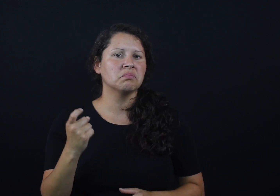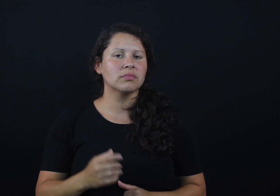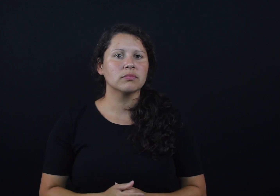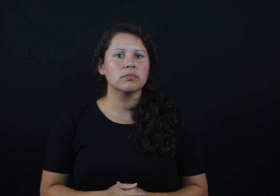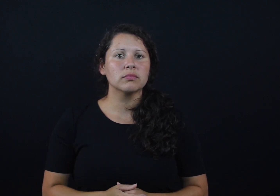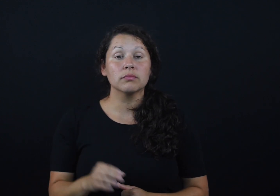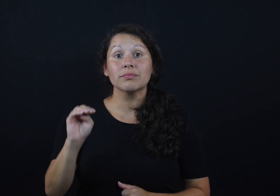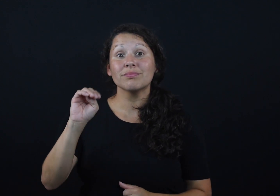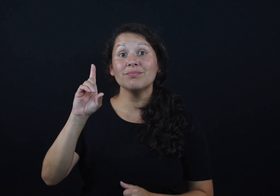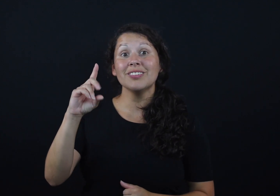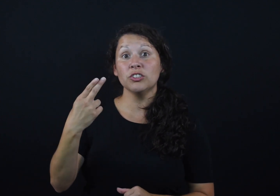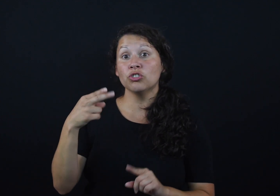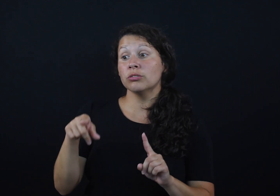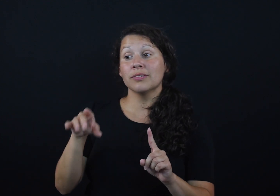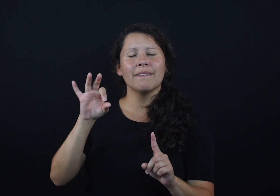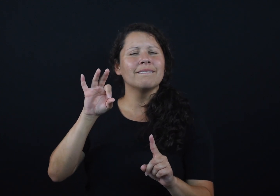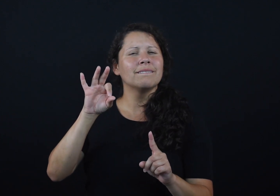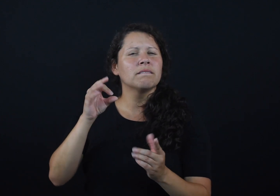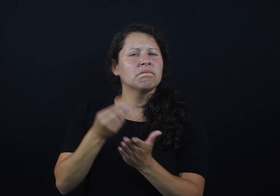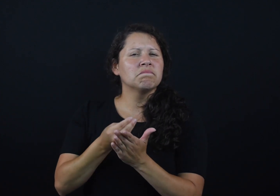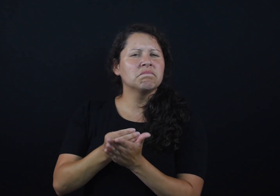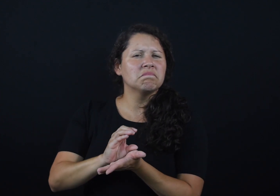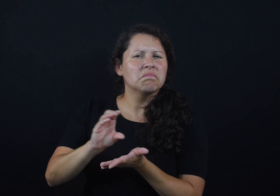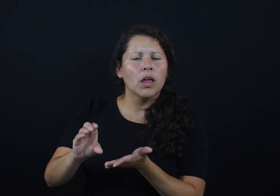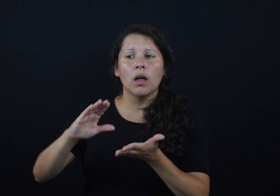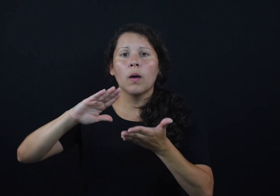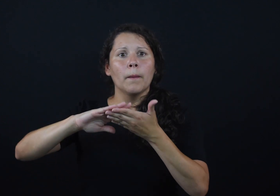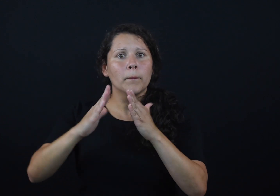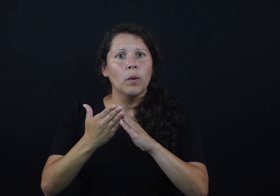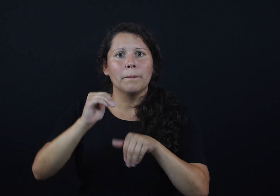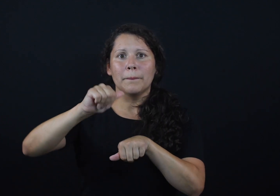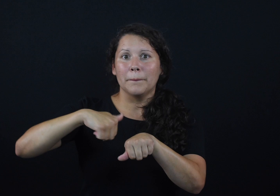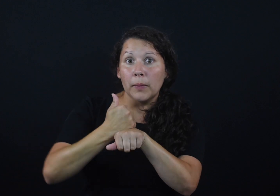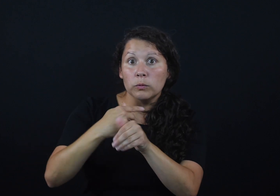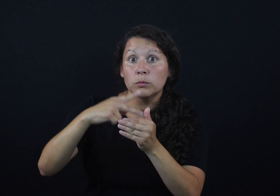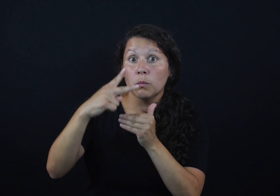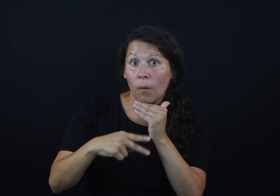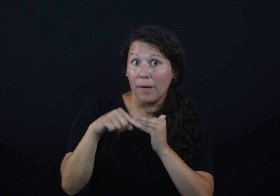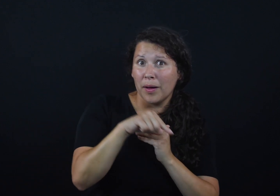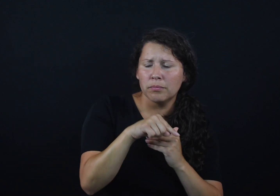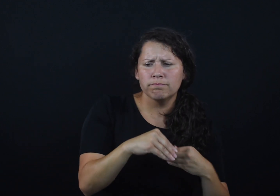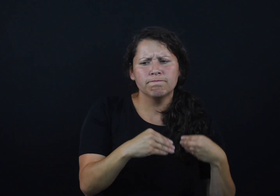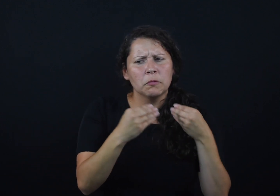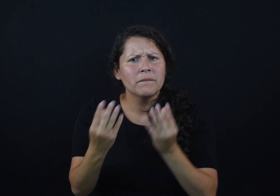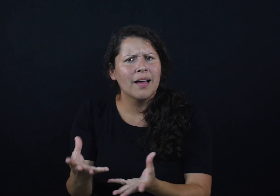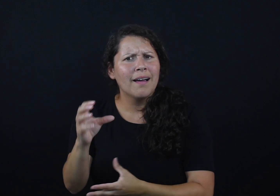MDH funds community-based programs that provide STD and HIV services and